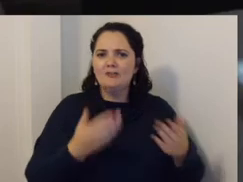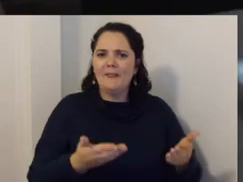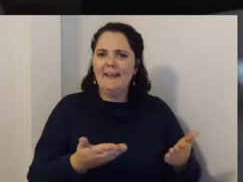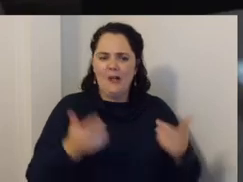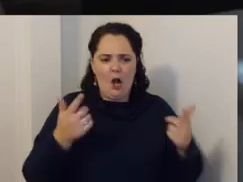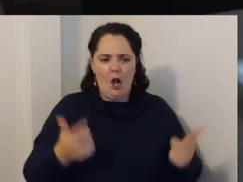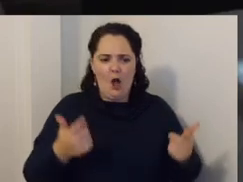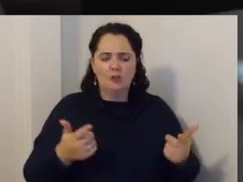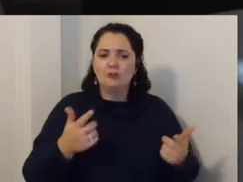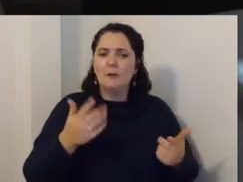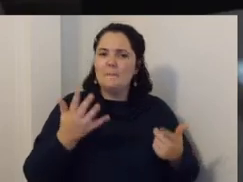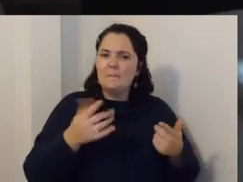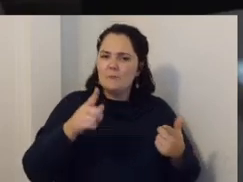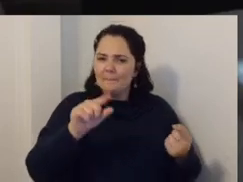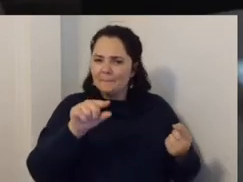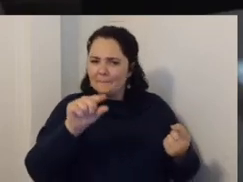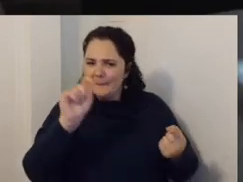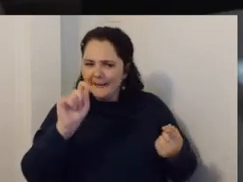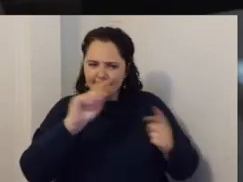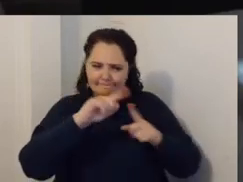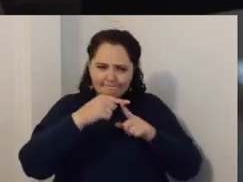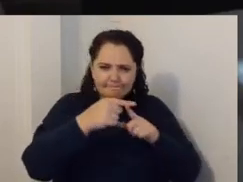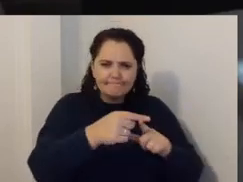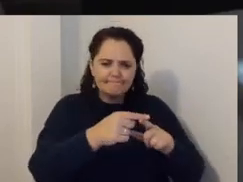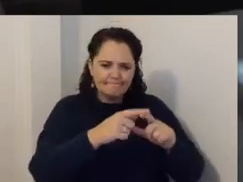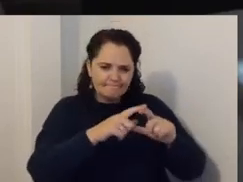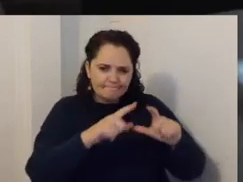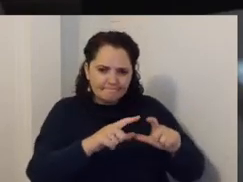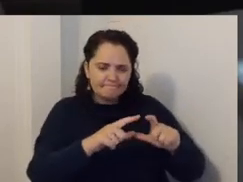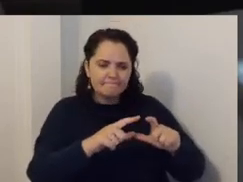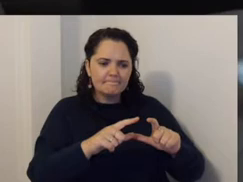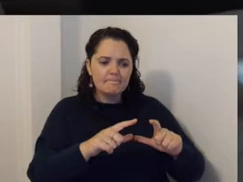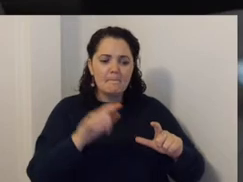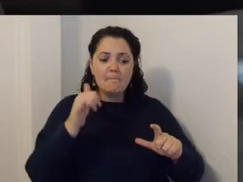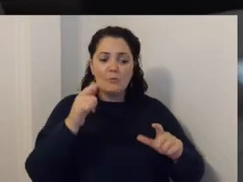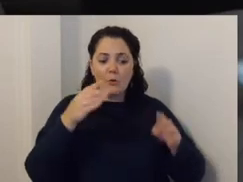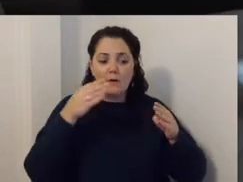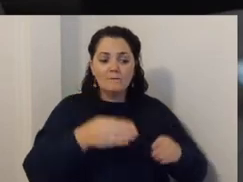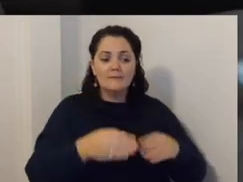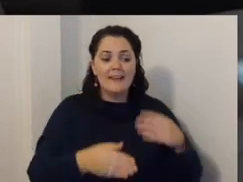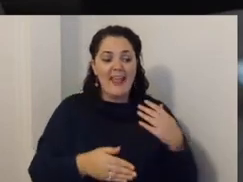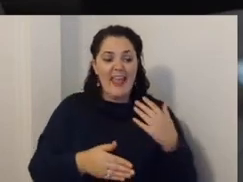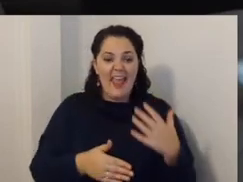you might just want to draw um um just Rachel's hand and knees you might want to zoom in and do